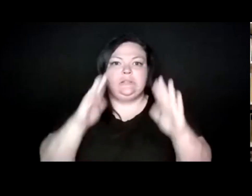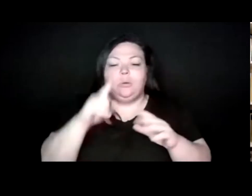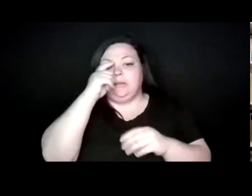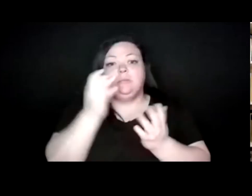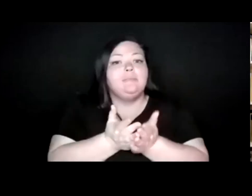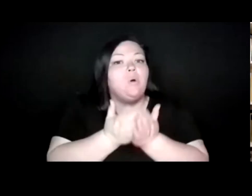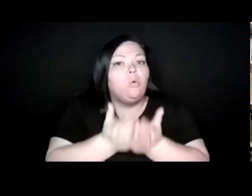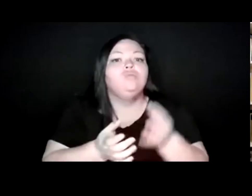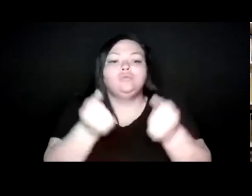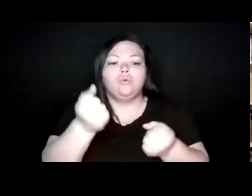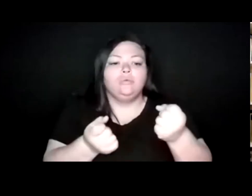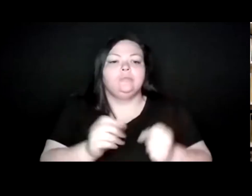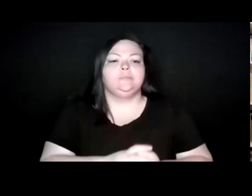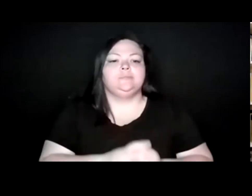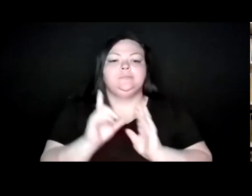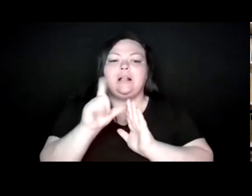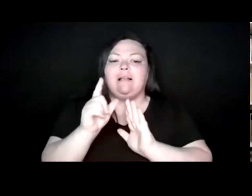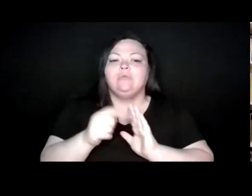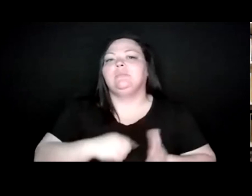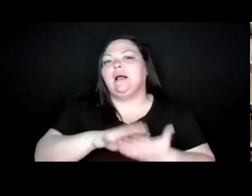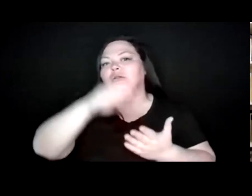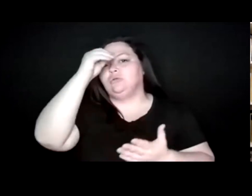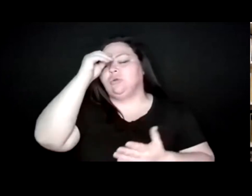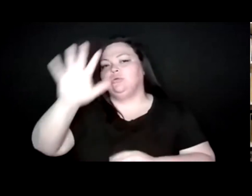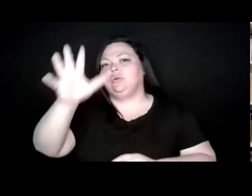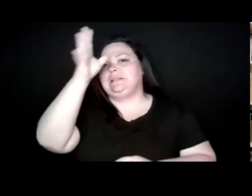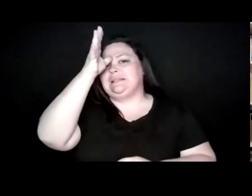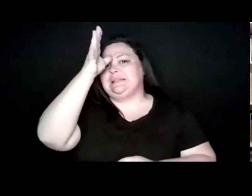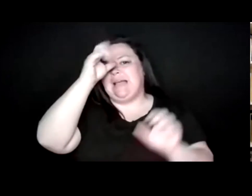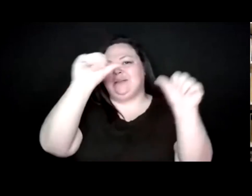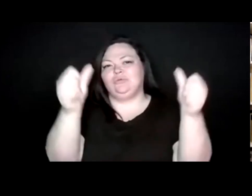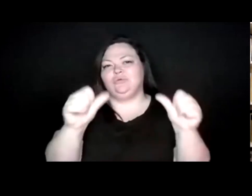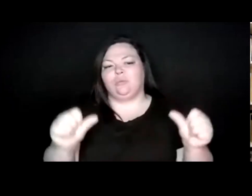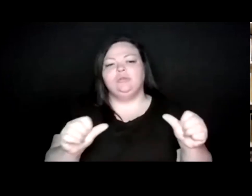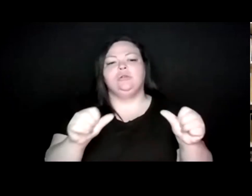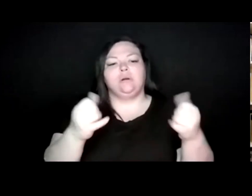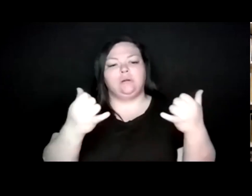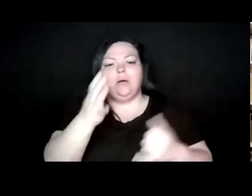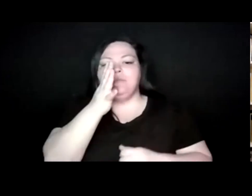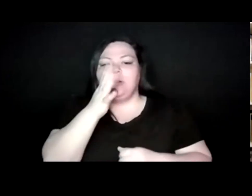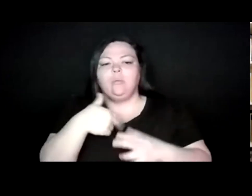Later, I learned your father was a sculptor,/ your mother what we now call a hoarder.//